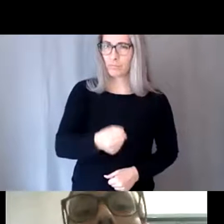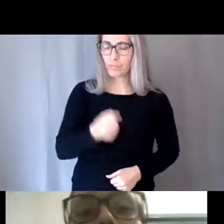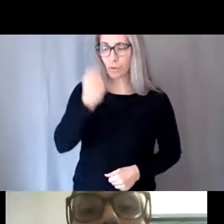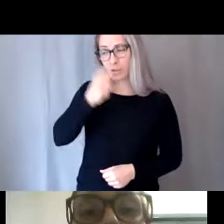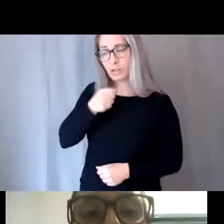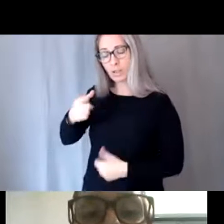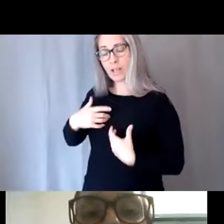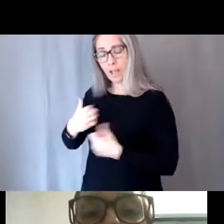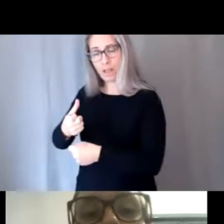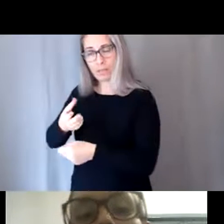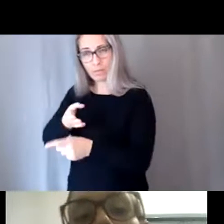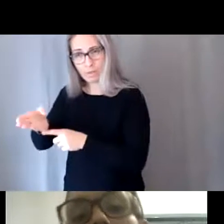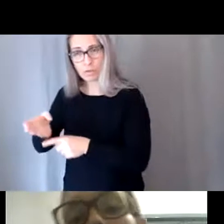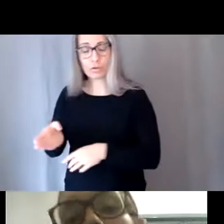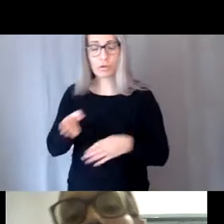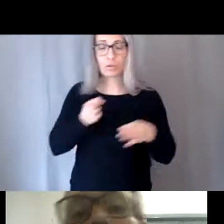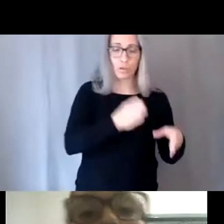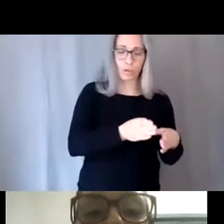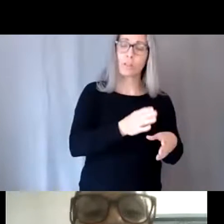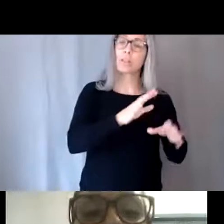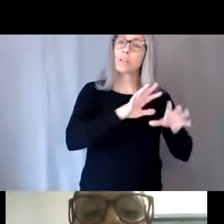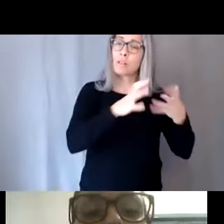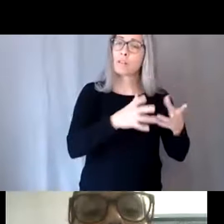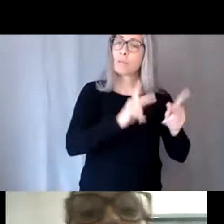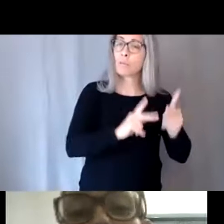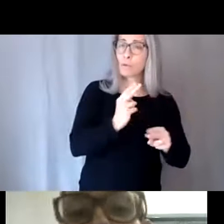users that in the United States we call clients